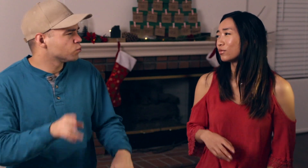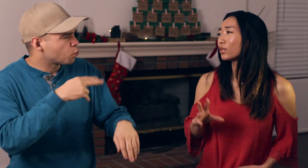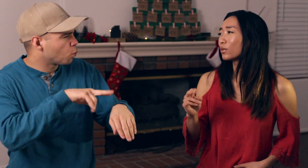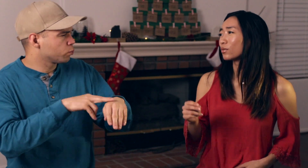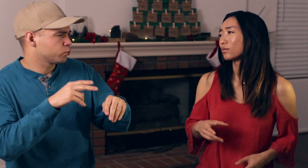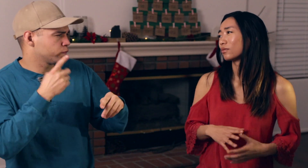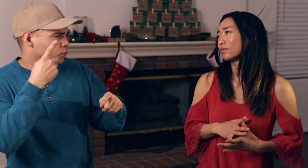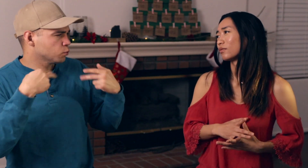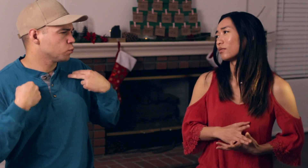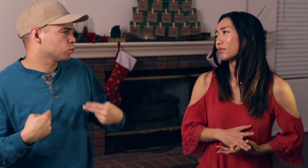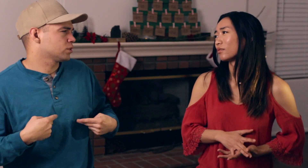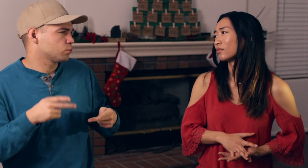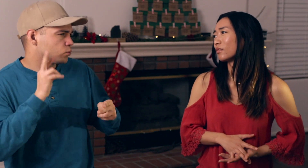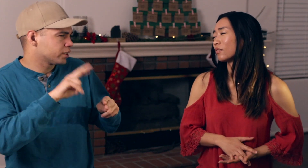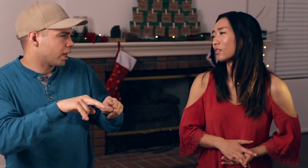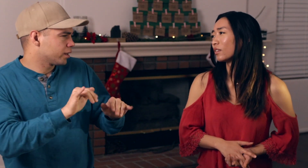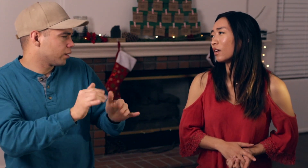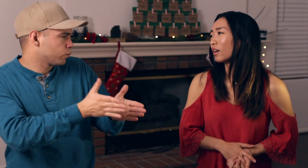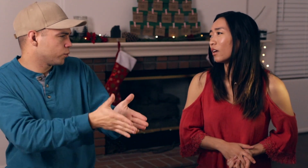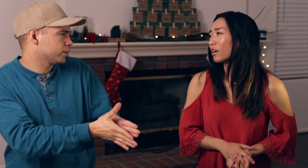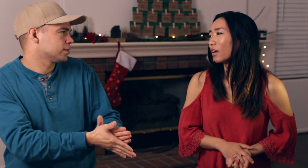It's normal for humans to react that way